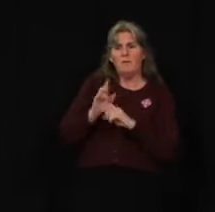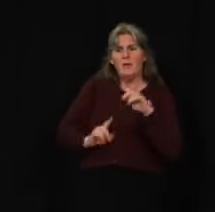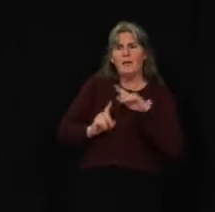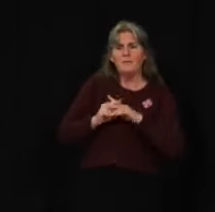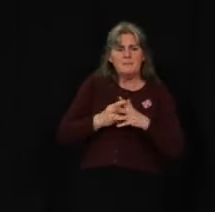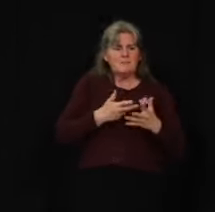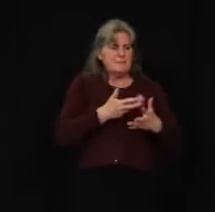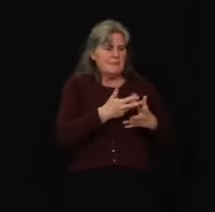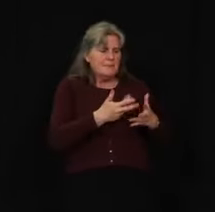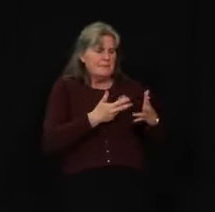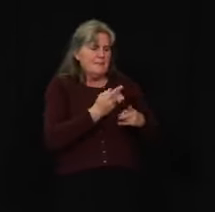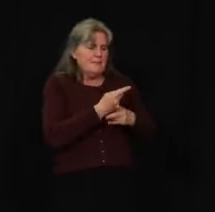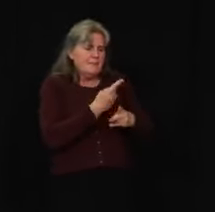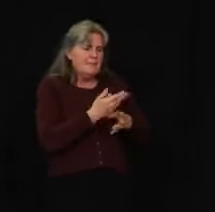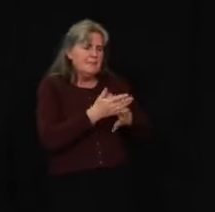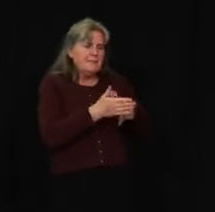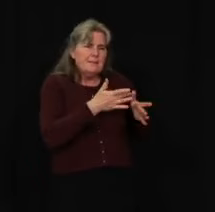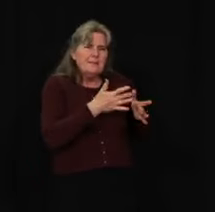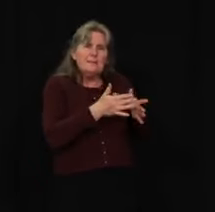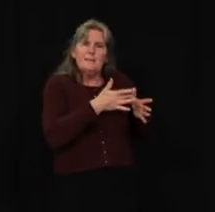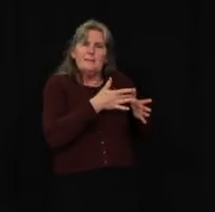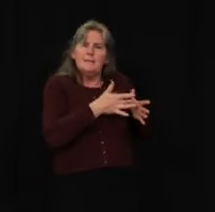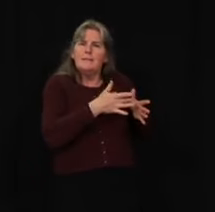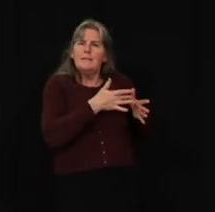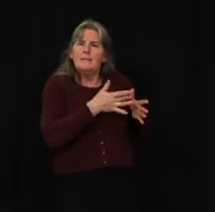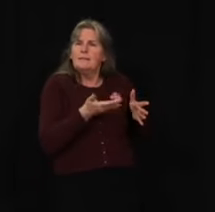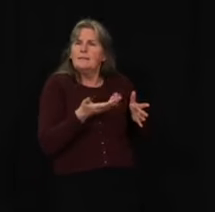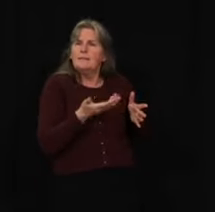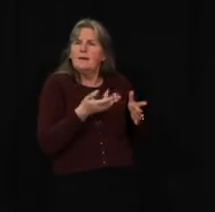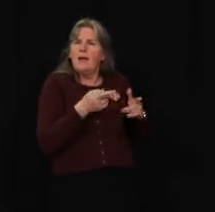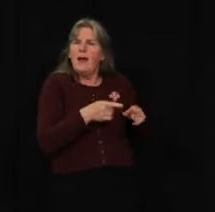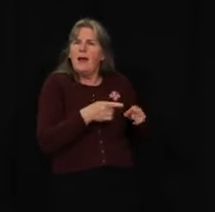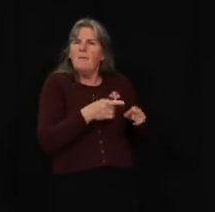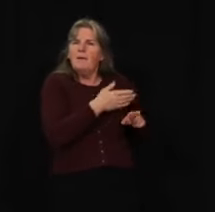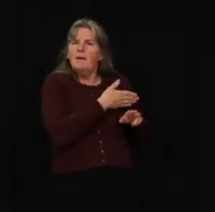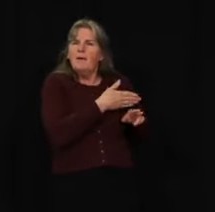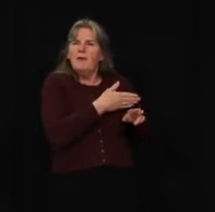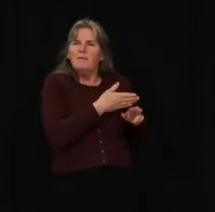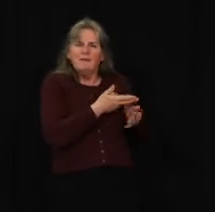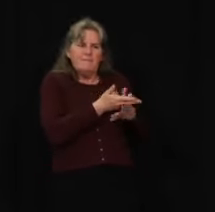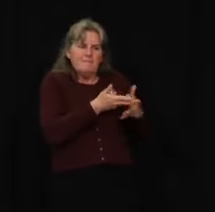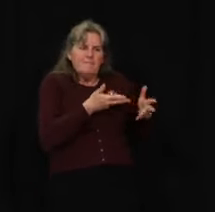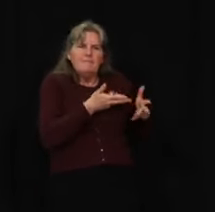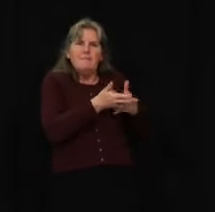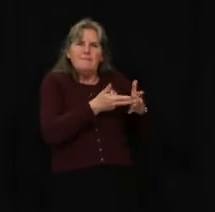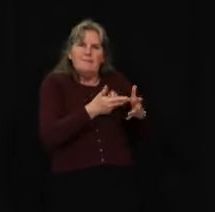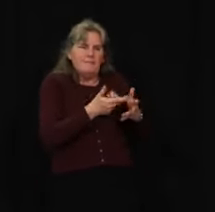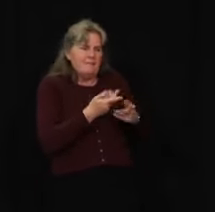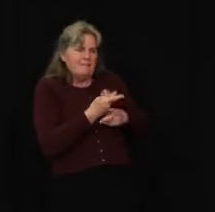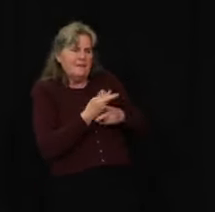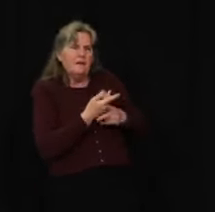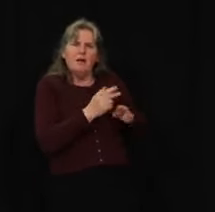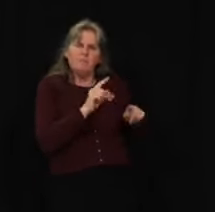together forward. Next question?